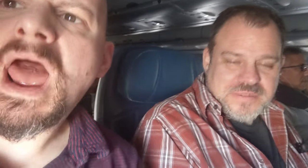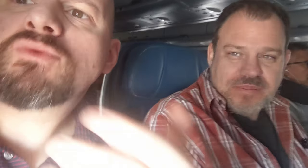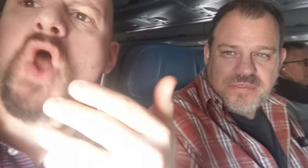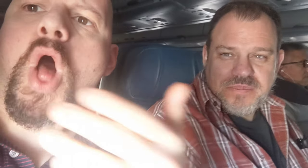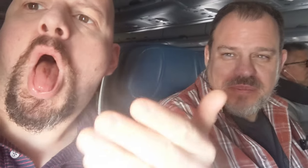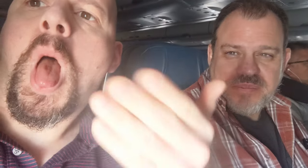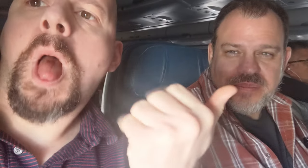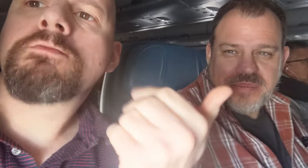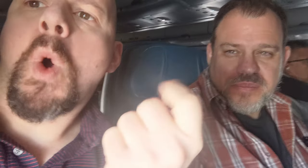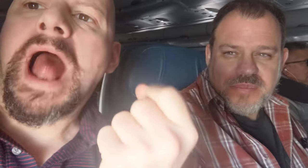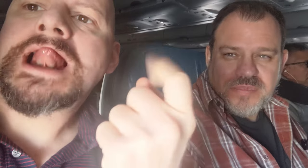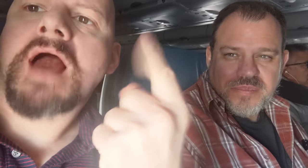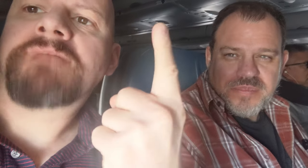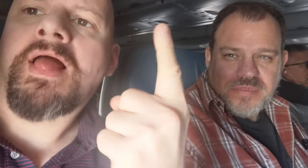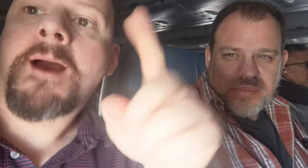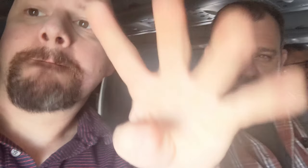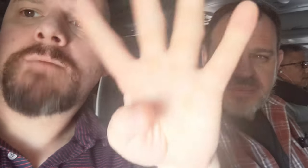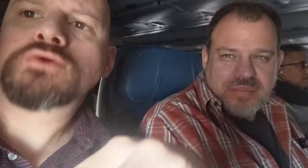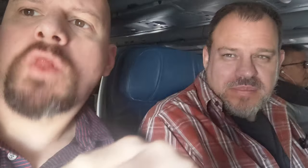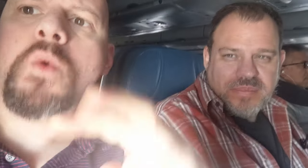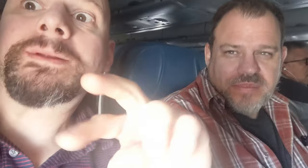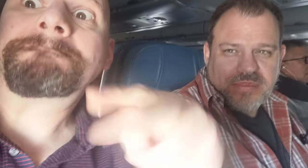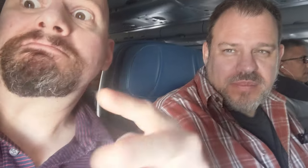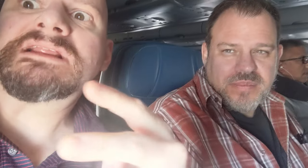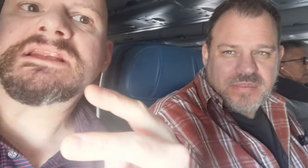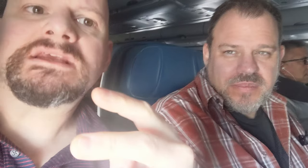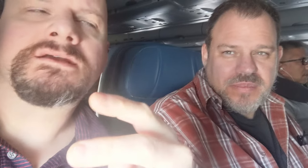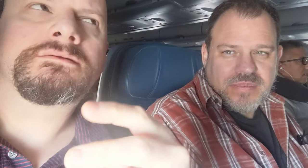It's almost 11 o'clock in Barcelona which means...